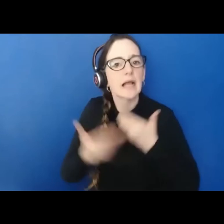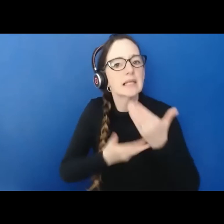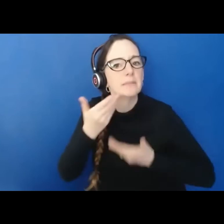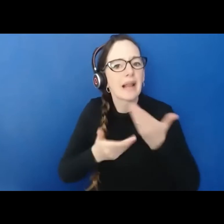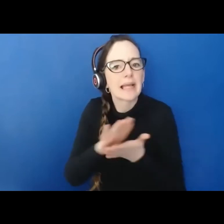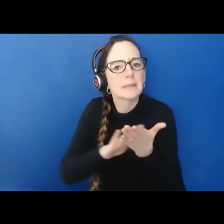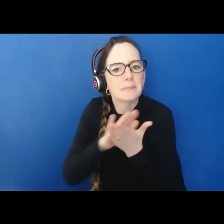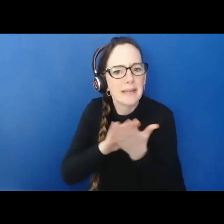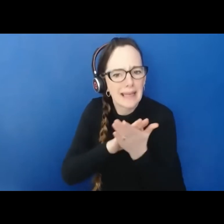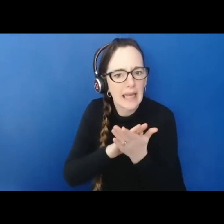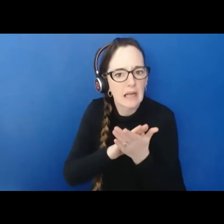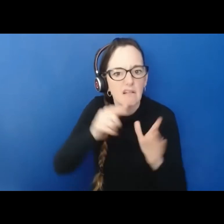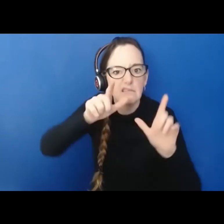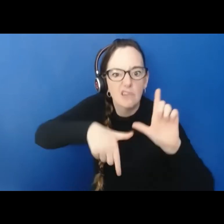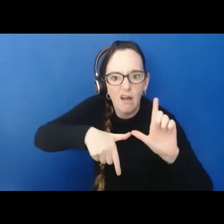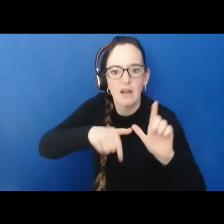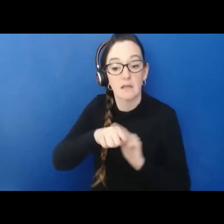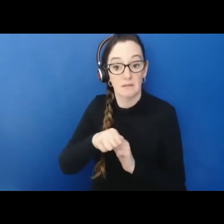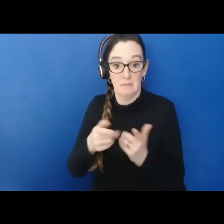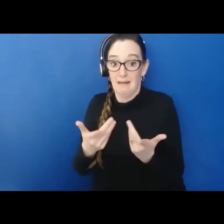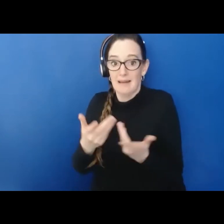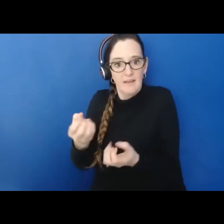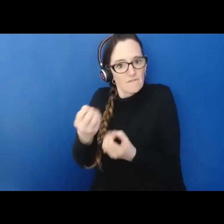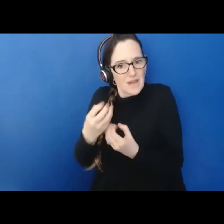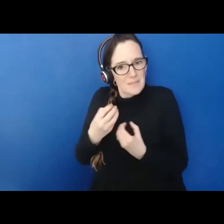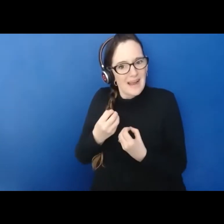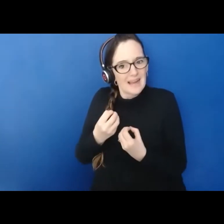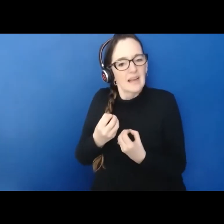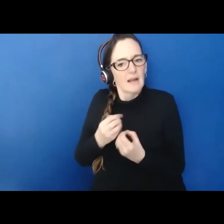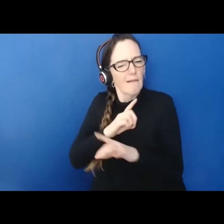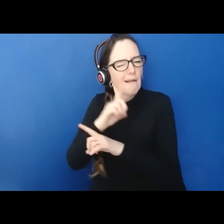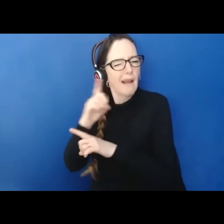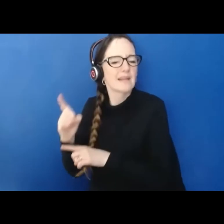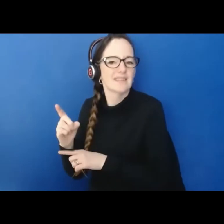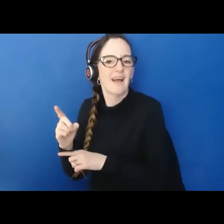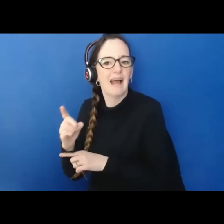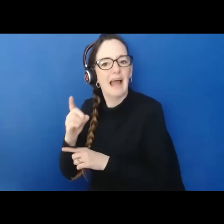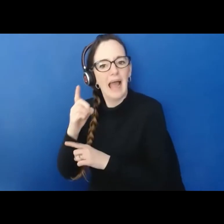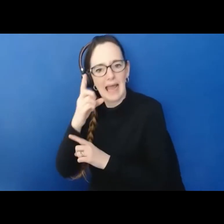And as Lili said at the beginning, if you have any feedback on this event there will be an opportunity for you to voice this in the questionnaire